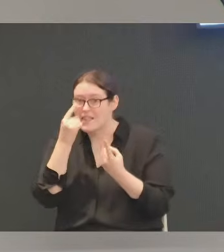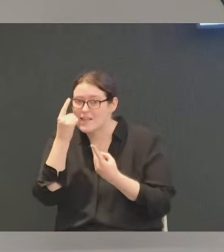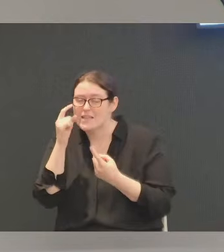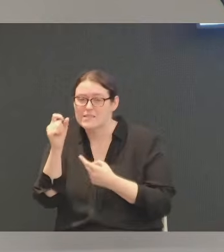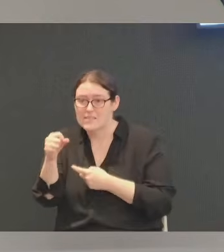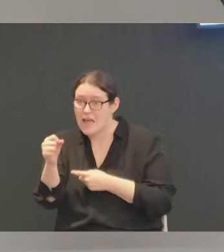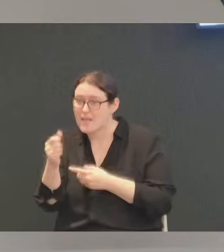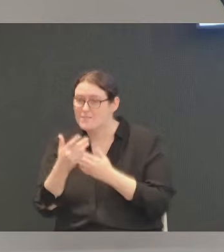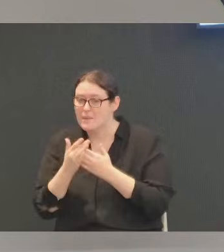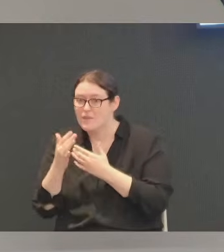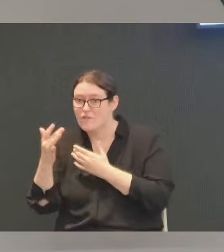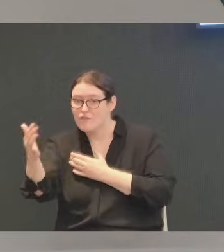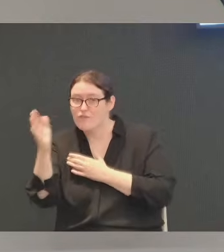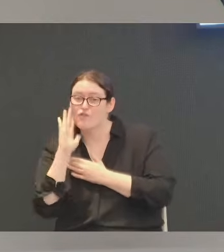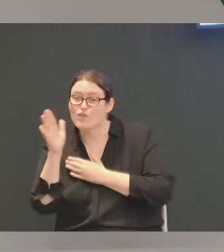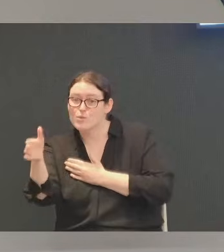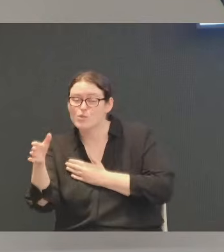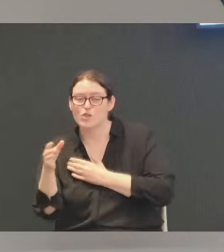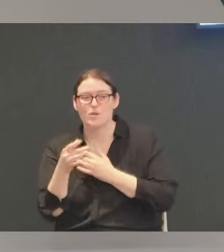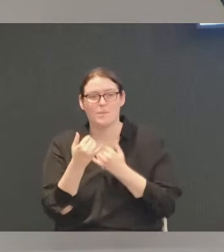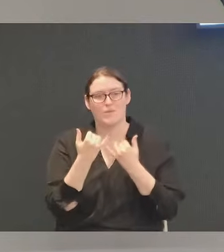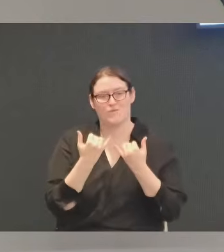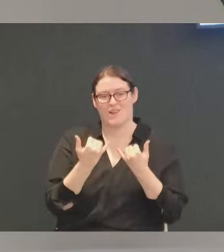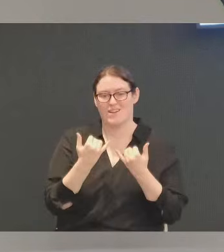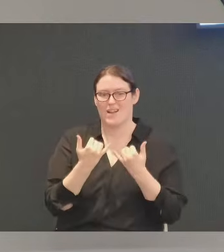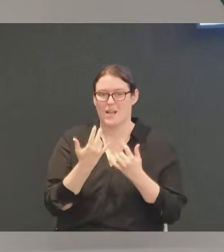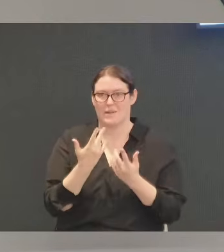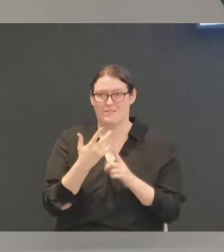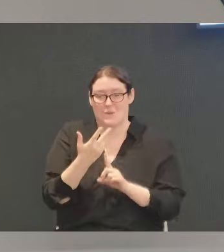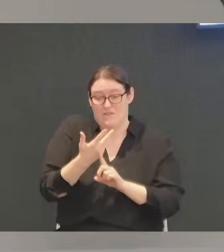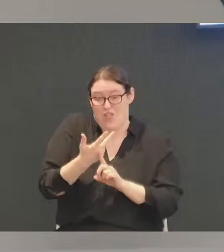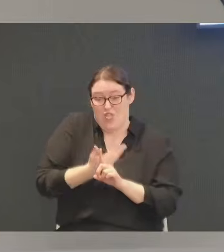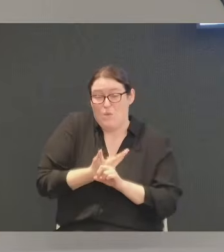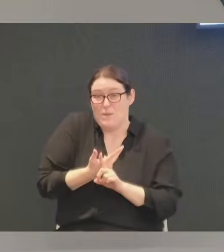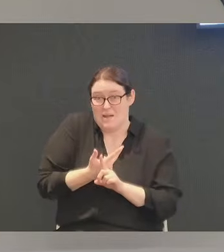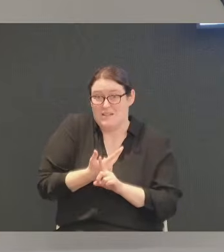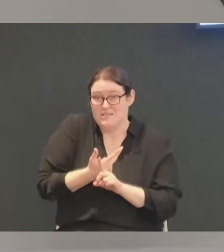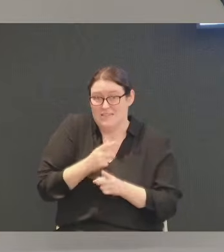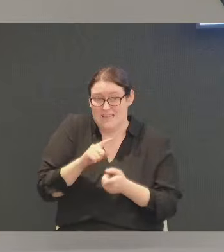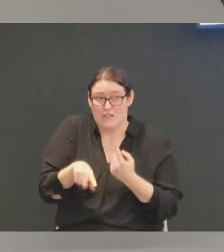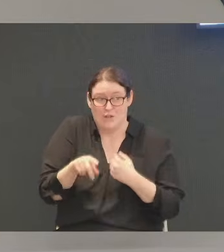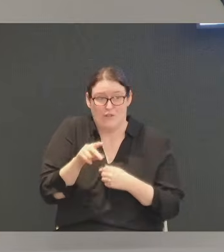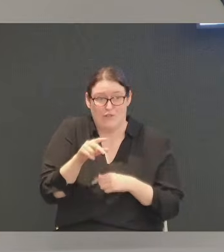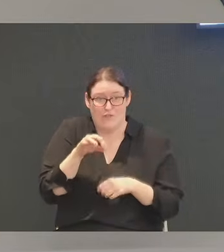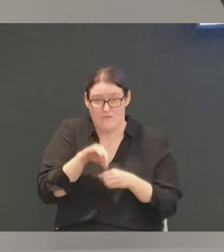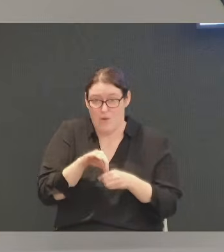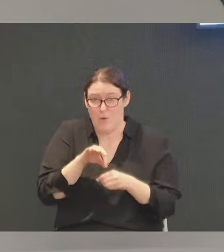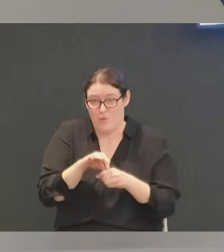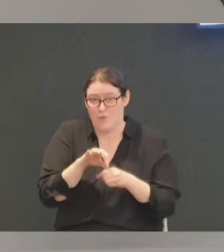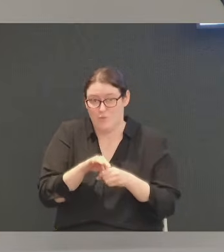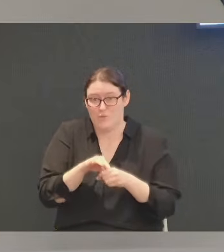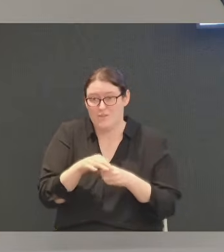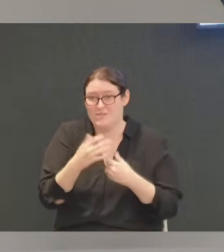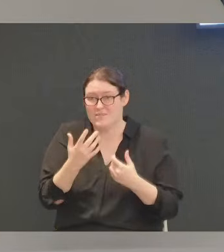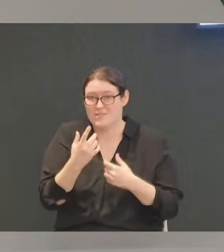forward but right now less about three months we're going to put something on the on the ballot.